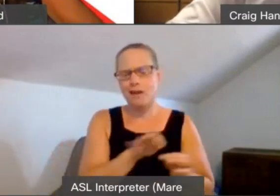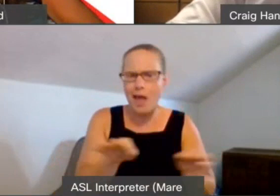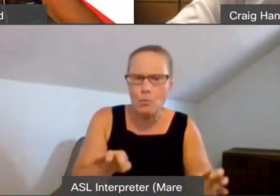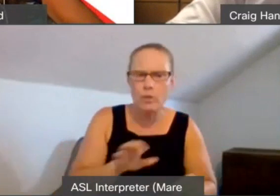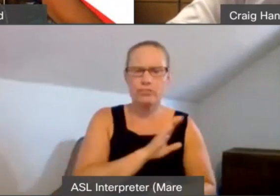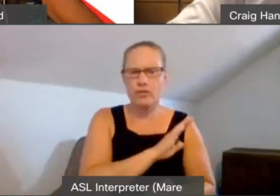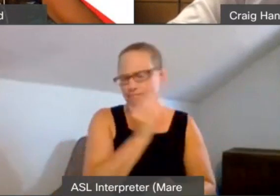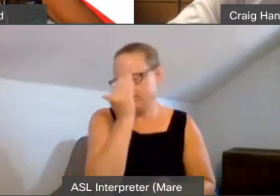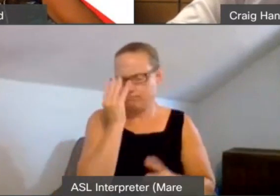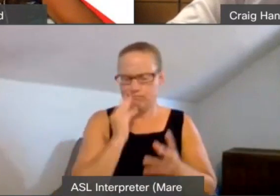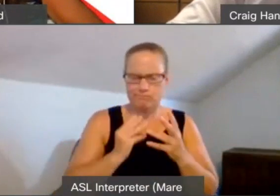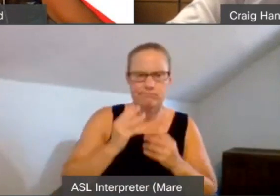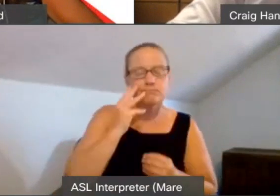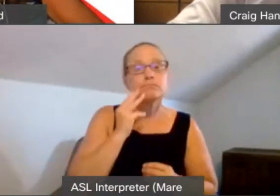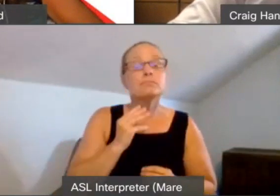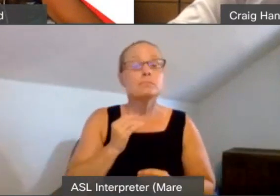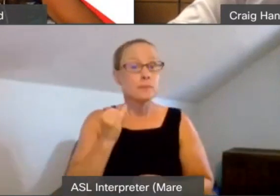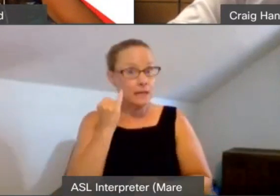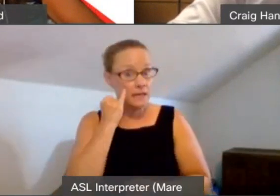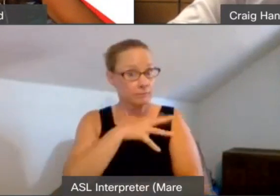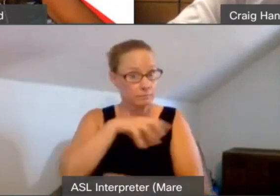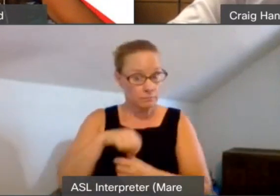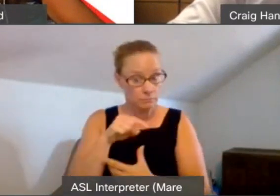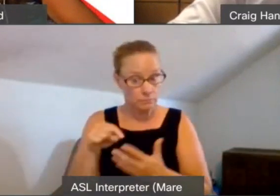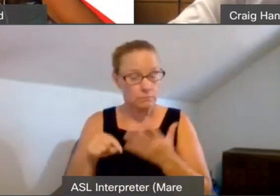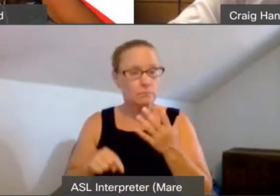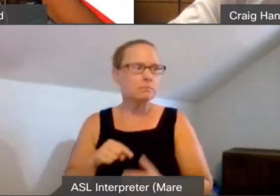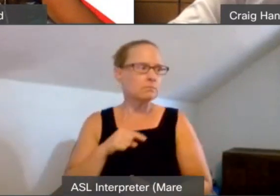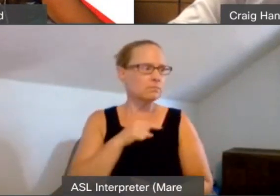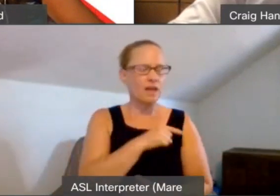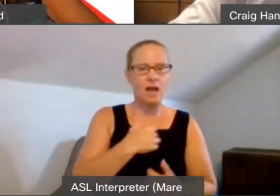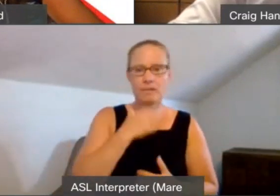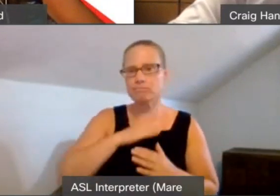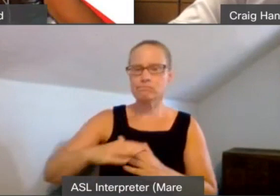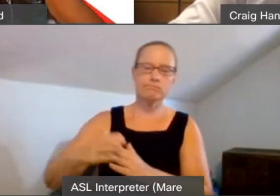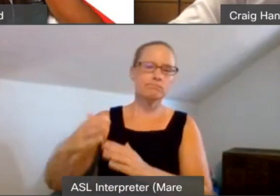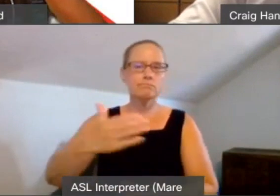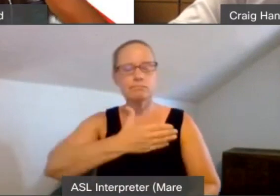have as good outcomes as other people, they actually have the best outcomes in the drug courts.